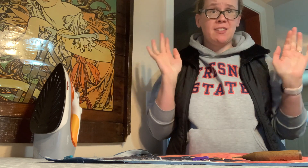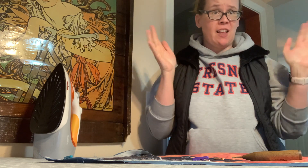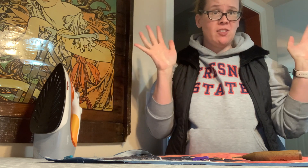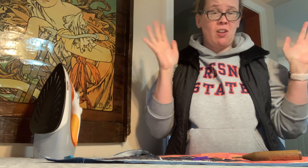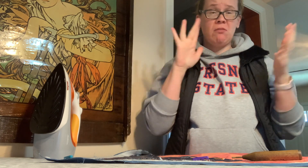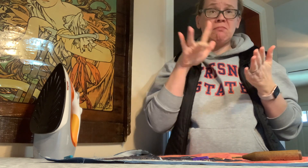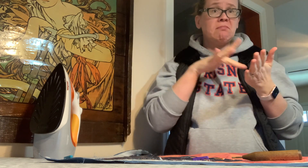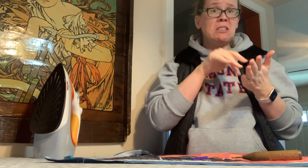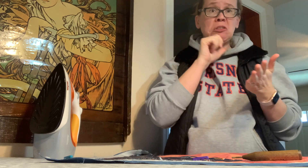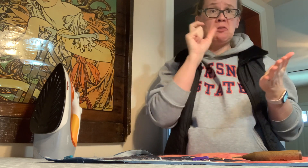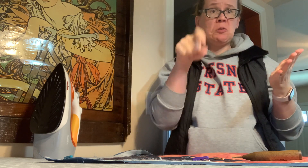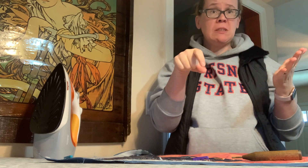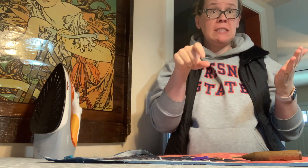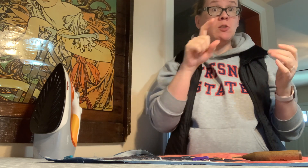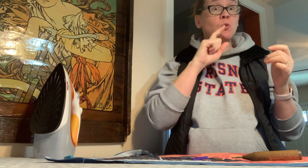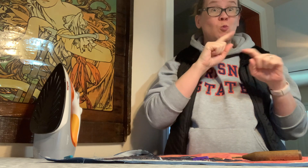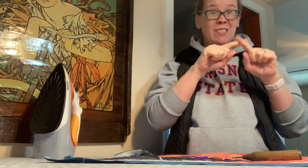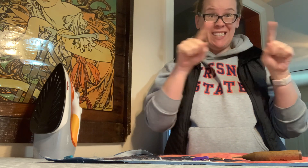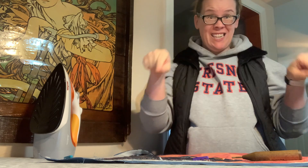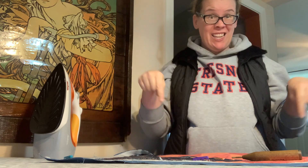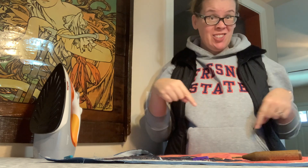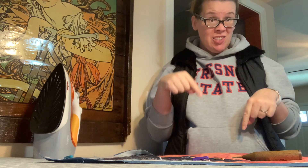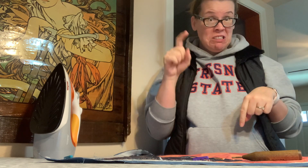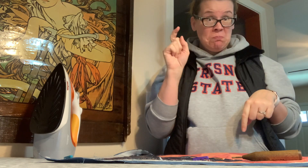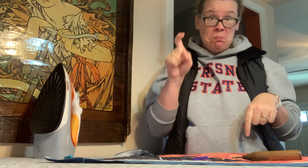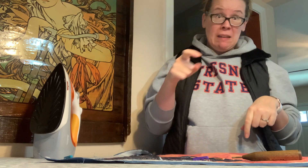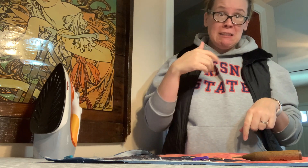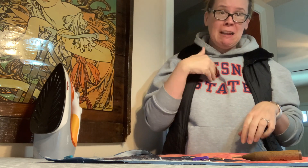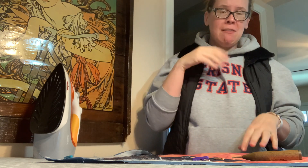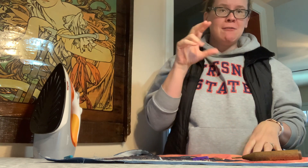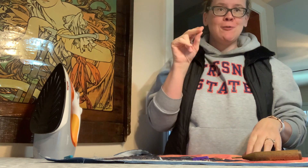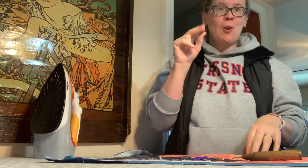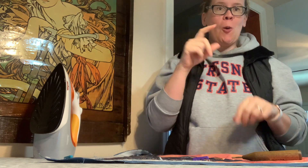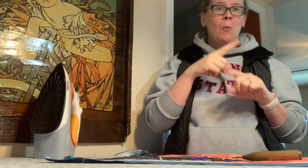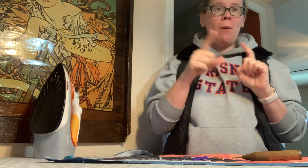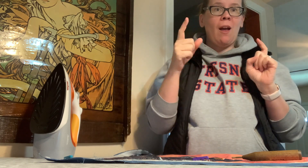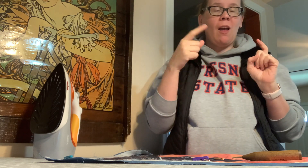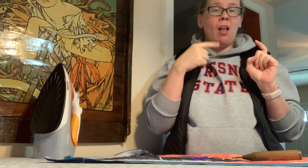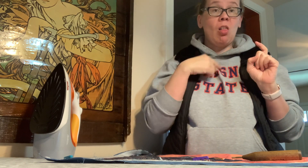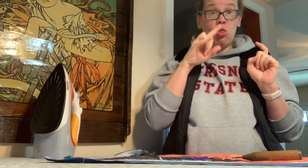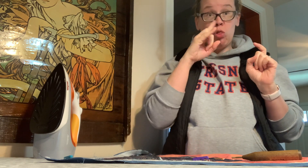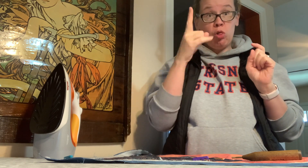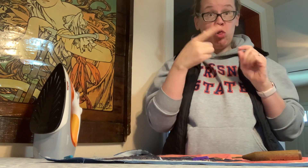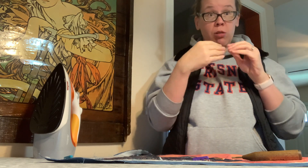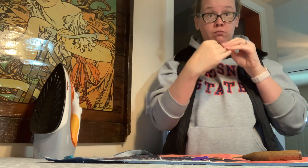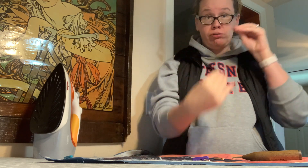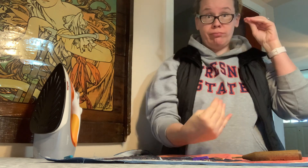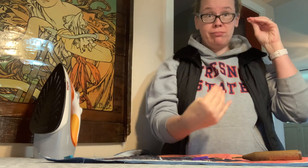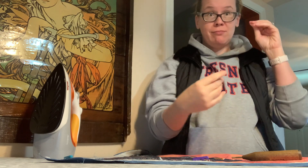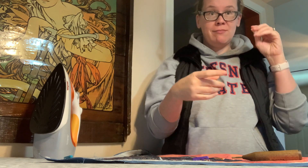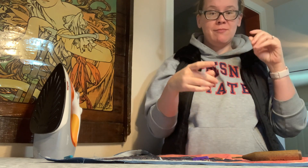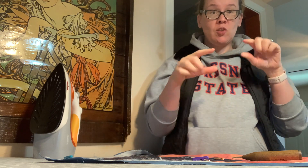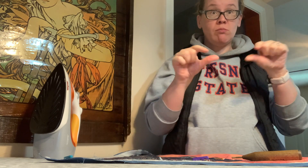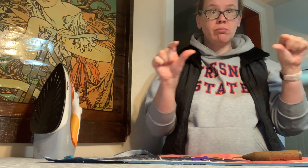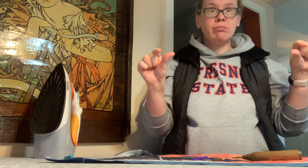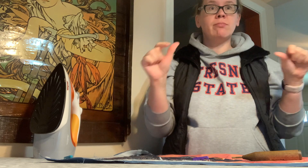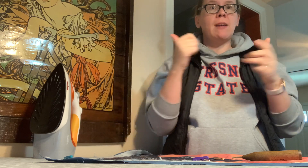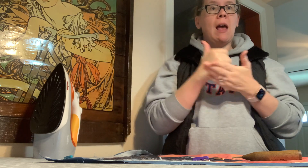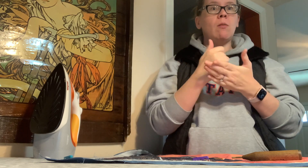I like to avoid problems. So, you know, you can do as as you like. Um, I just don't want it to start